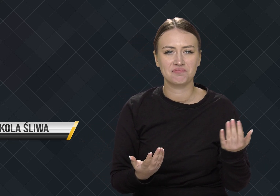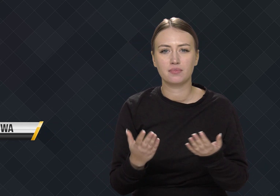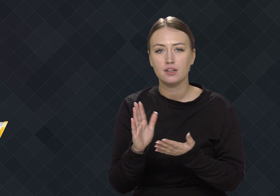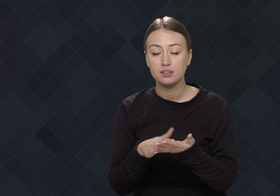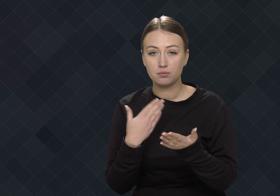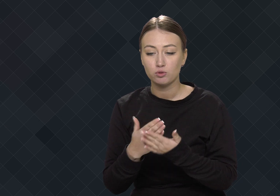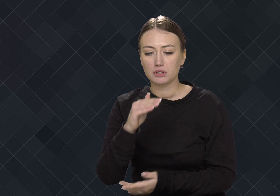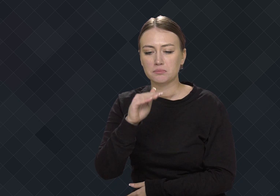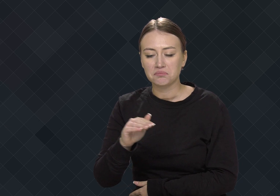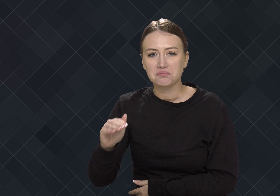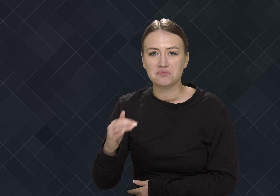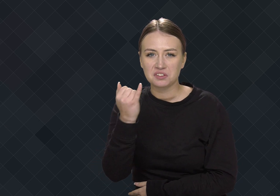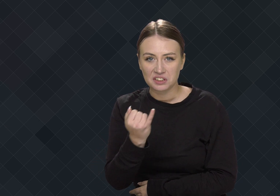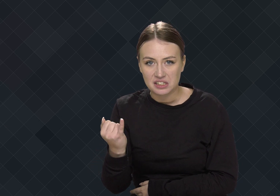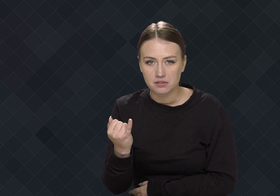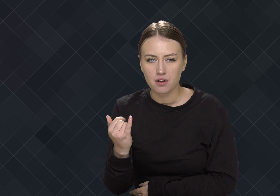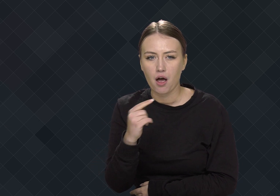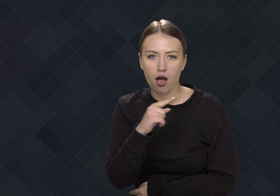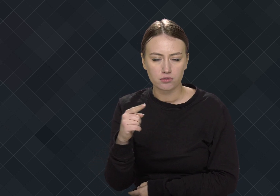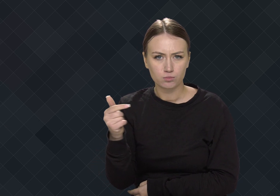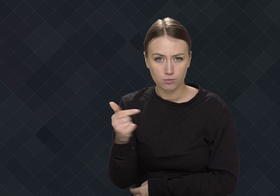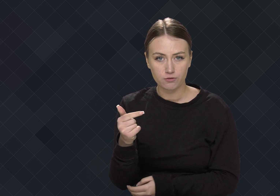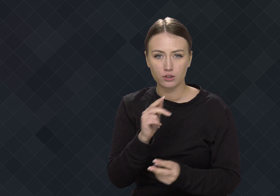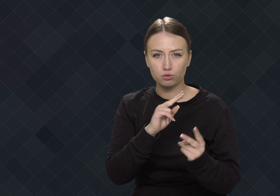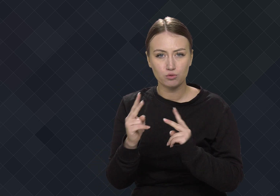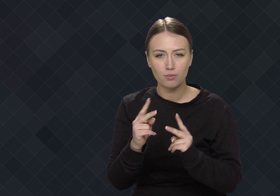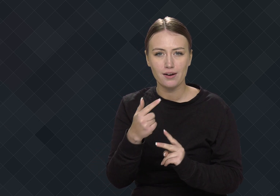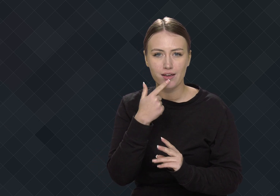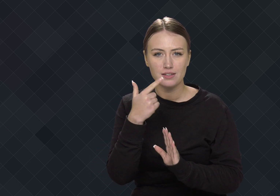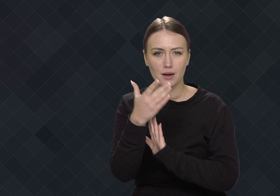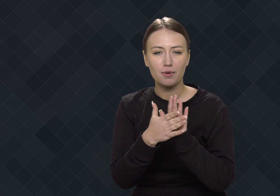should a young child be a sign language interpreter